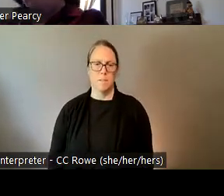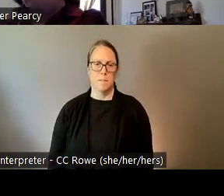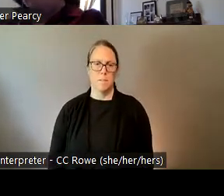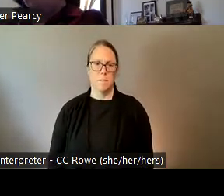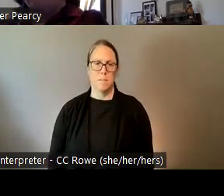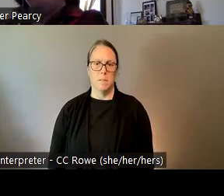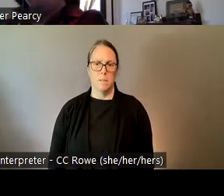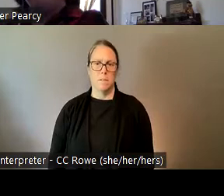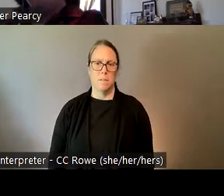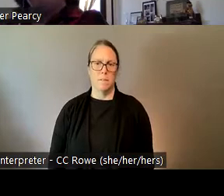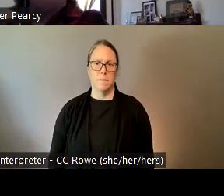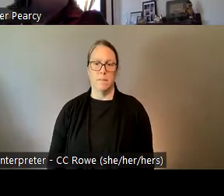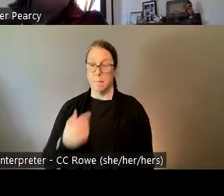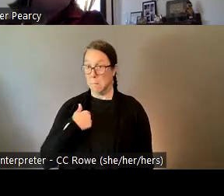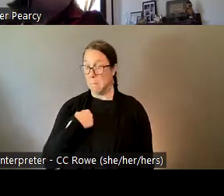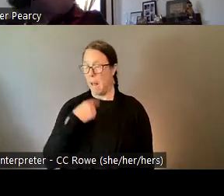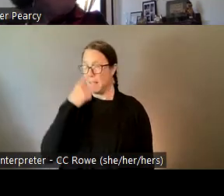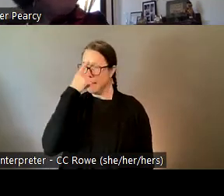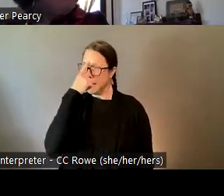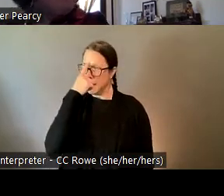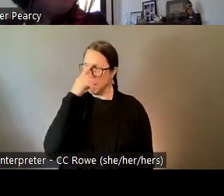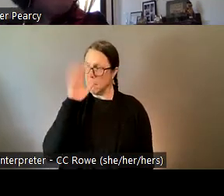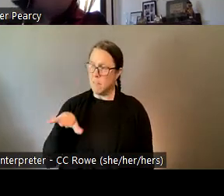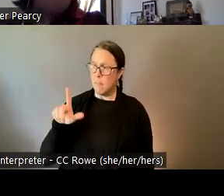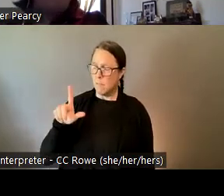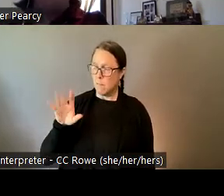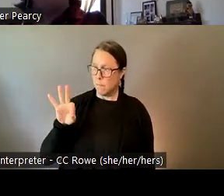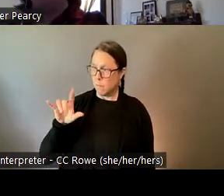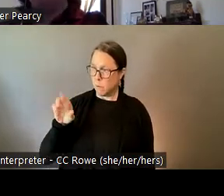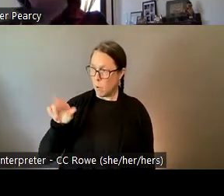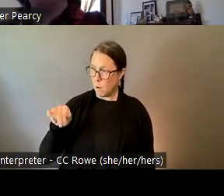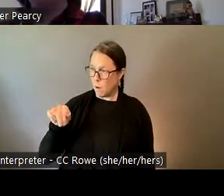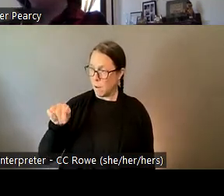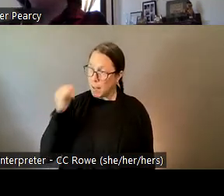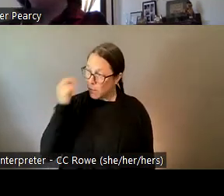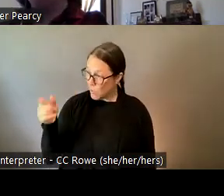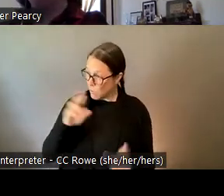So I think now, Flora, if you're ready, we can move on to our--